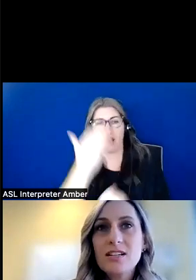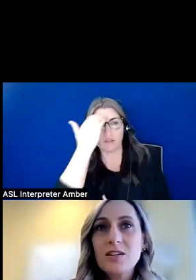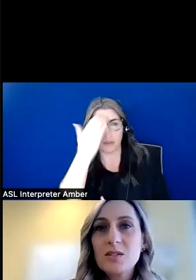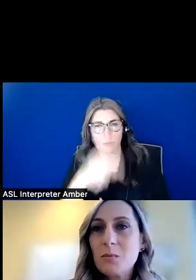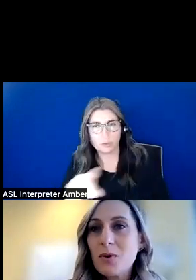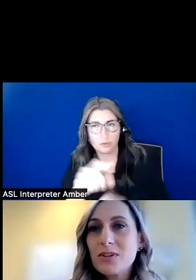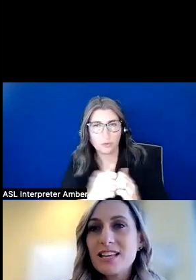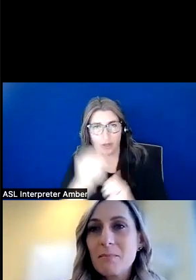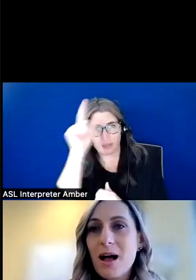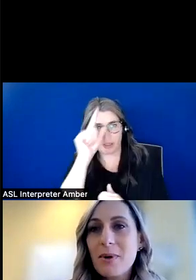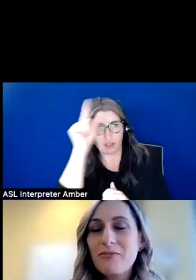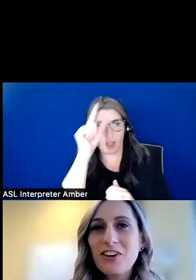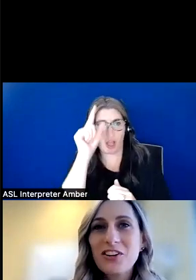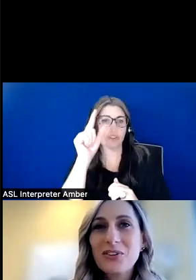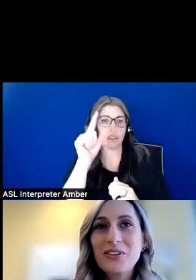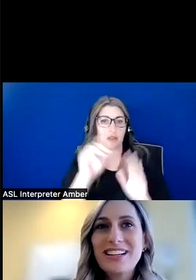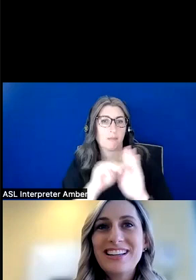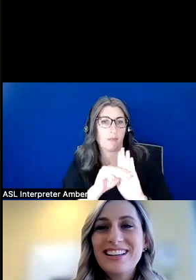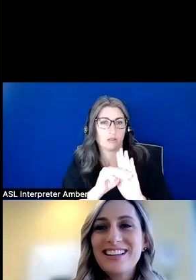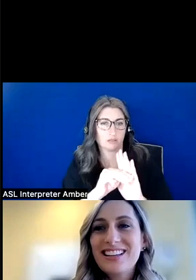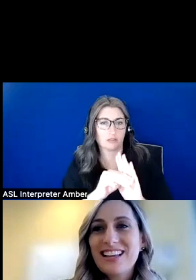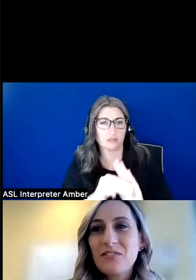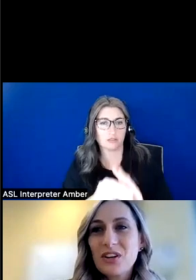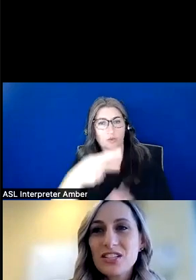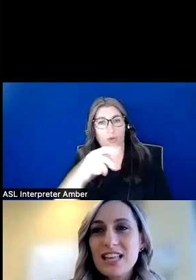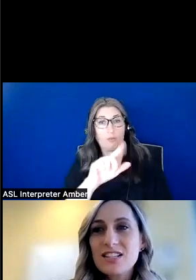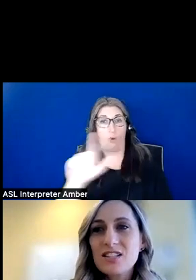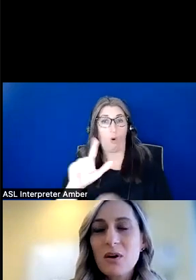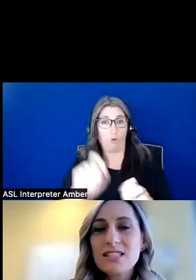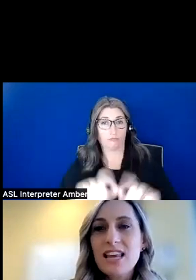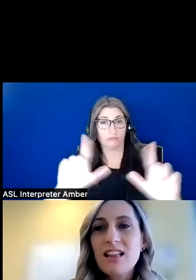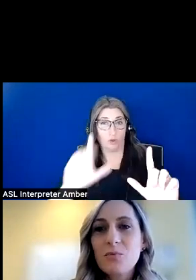So, a poll is going to pop up for you, and if you could just let us know on a scale of